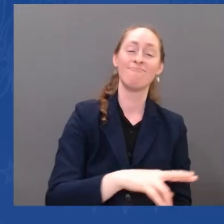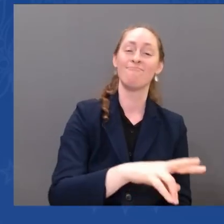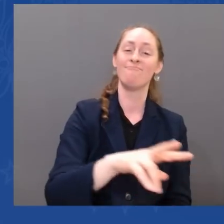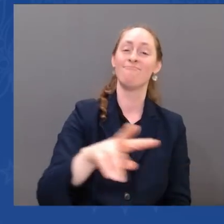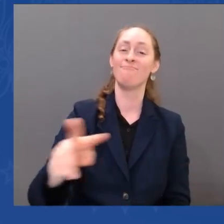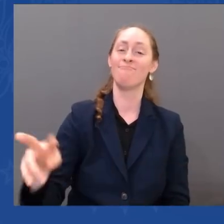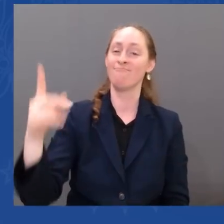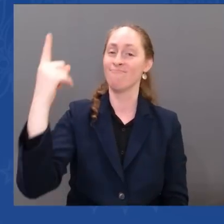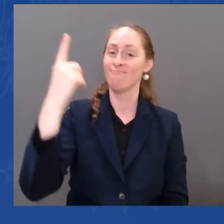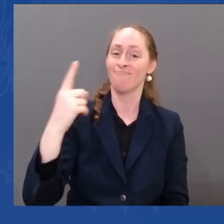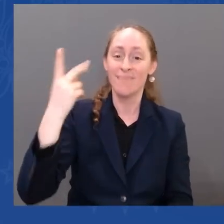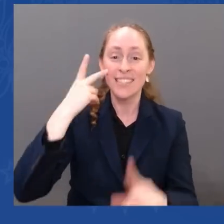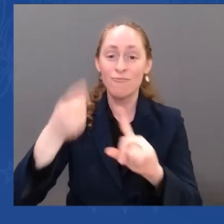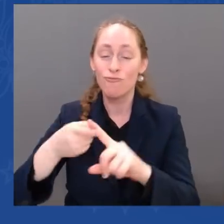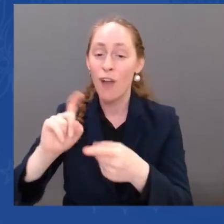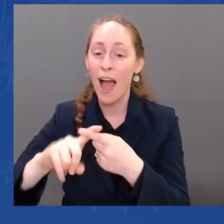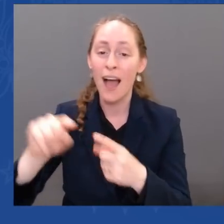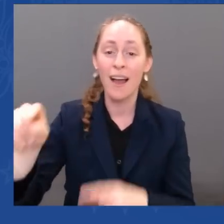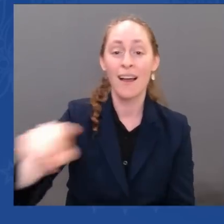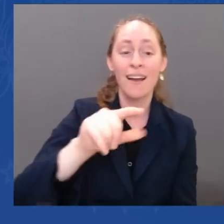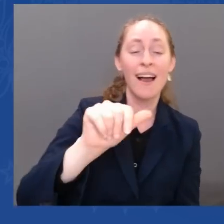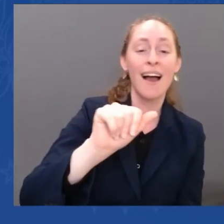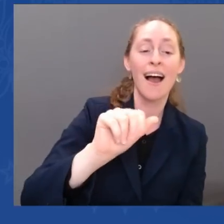Go back a long way.